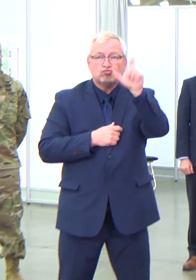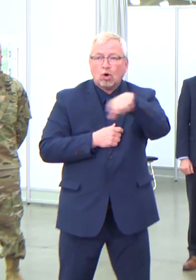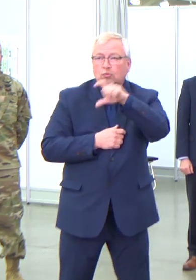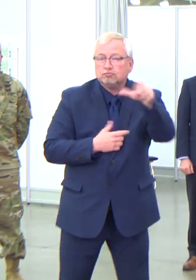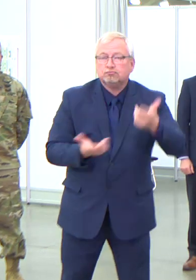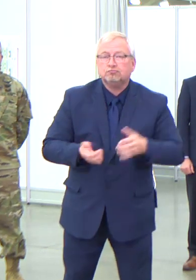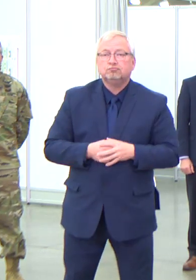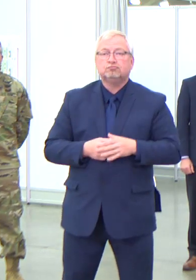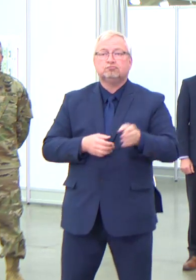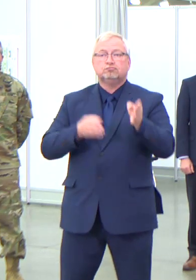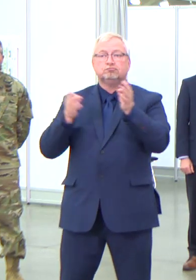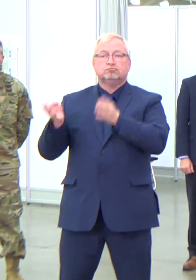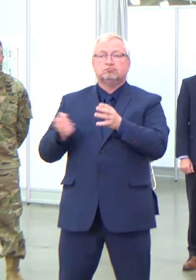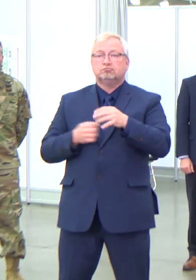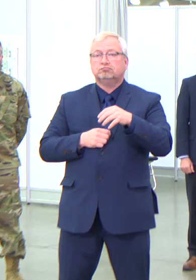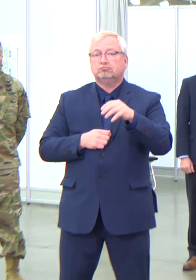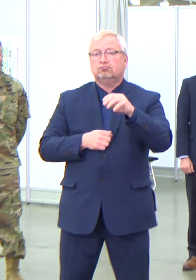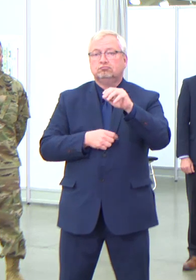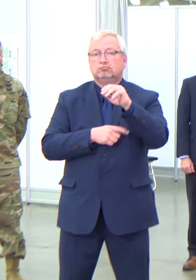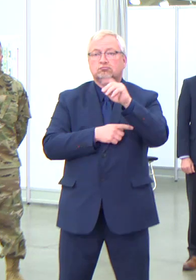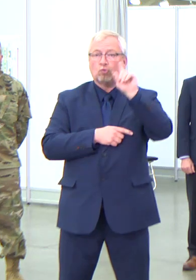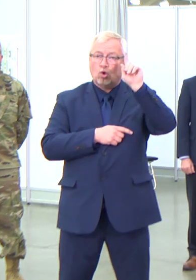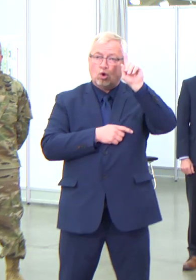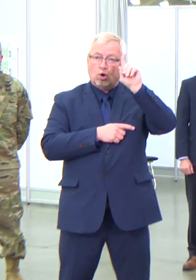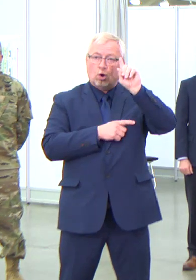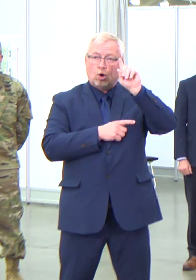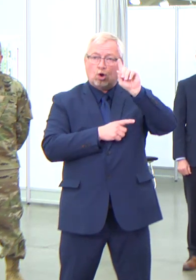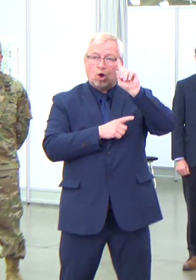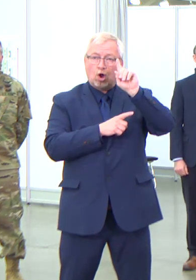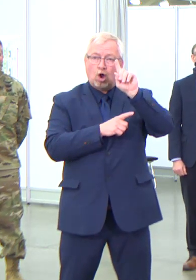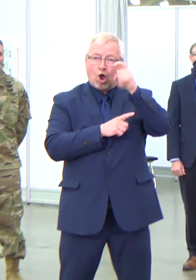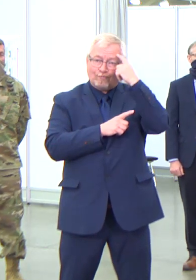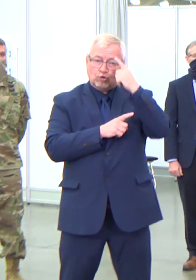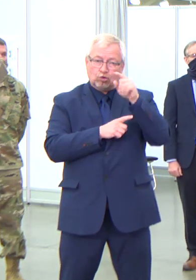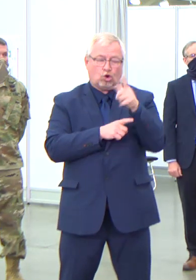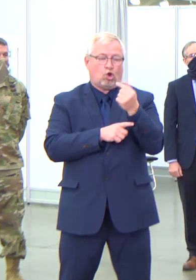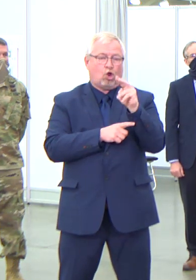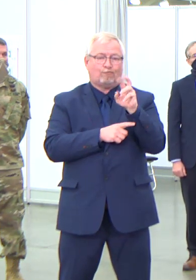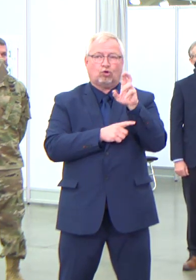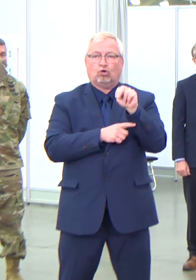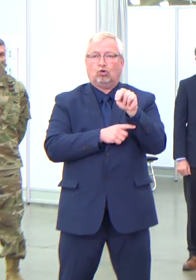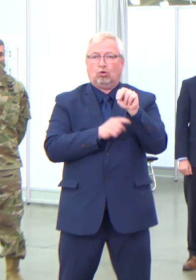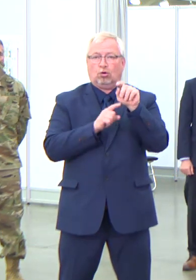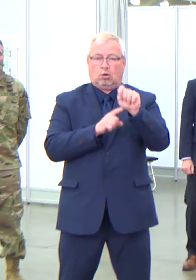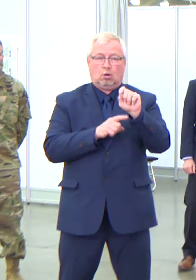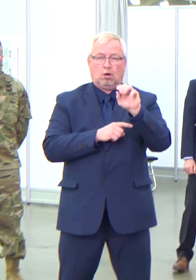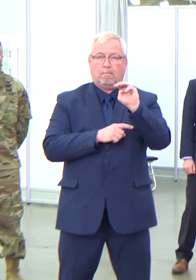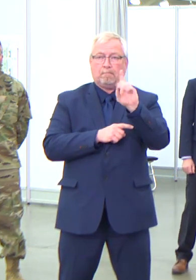to Governor.maryland.gov Governor.maryland.